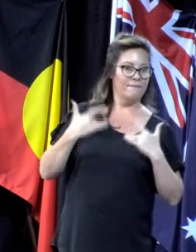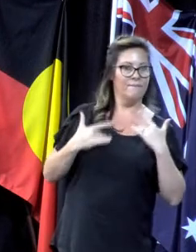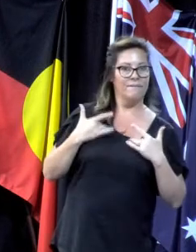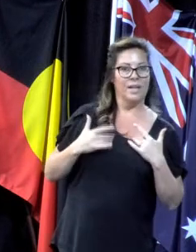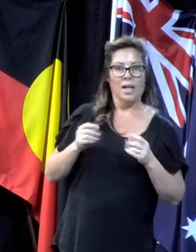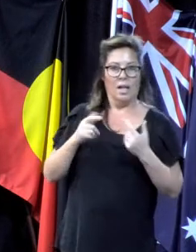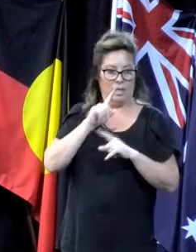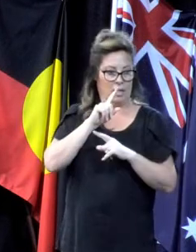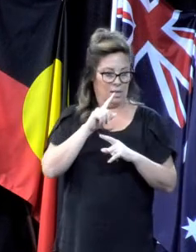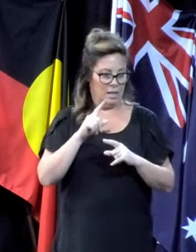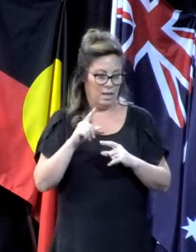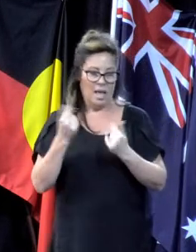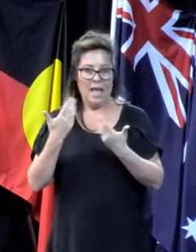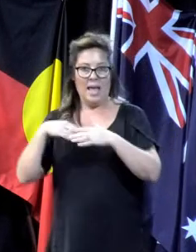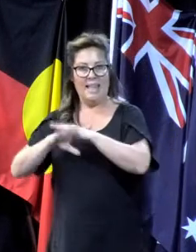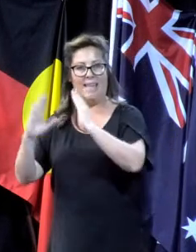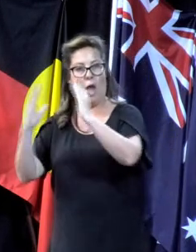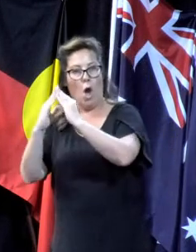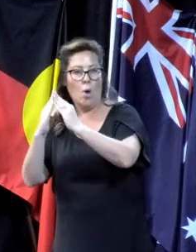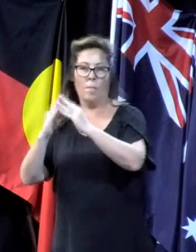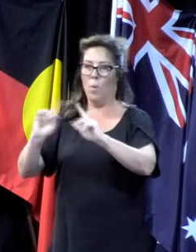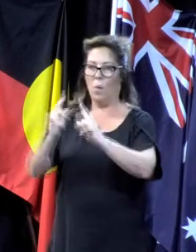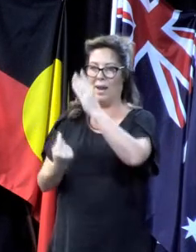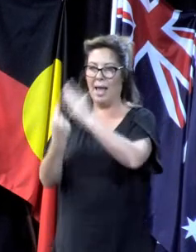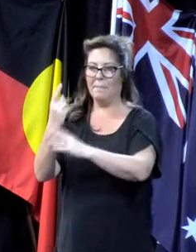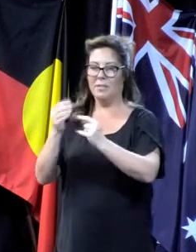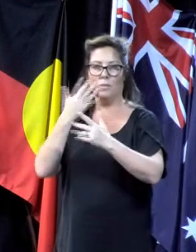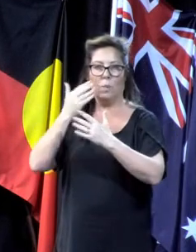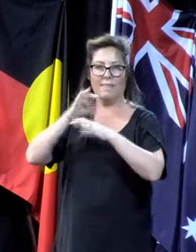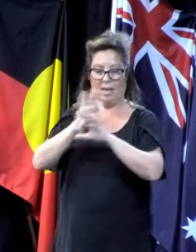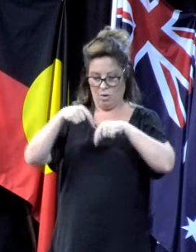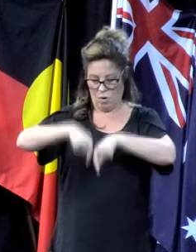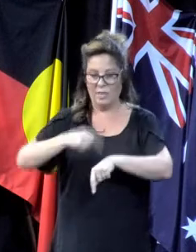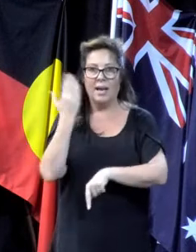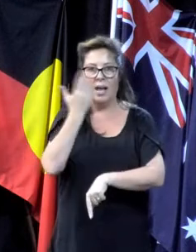It’s about getting that holistic picture of the student and so we work really hard to get that parent involvement.